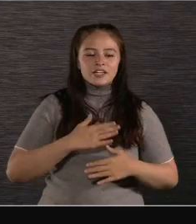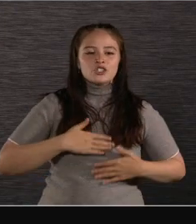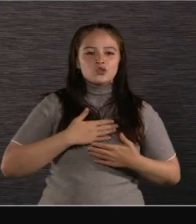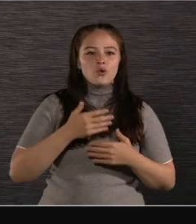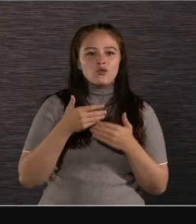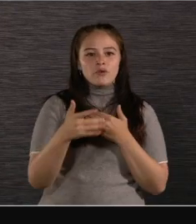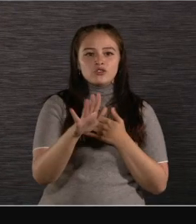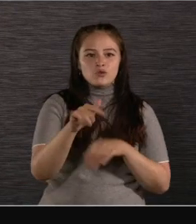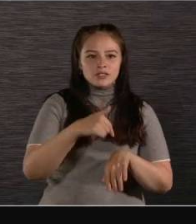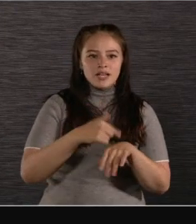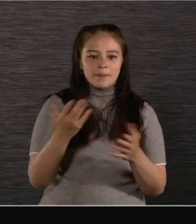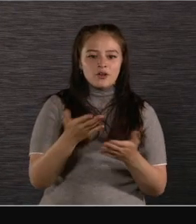At NAB